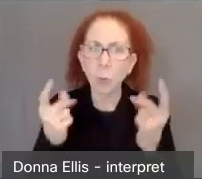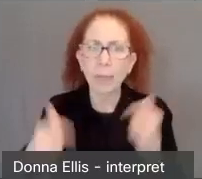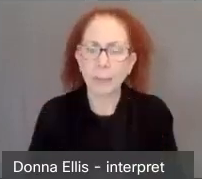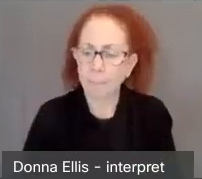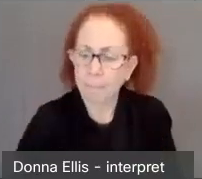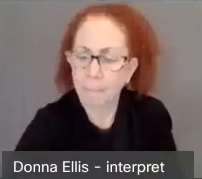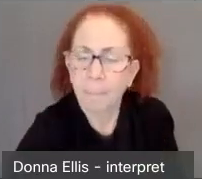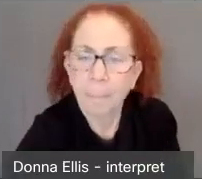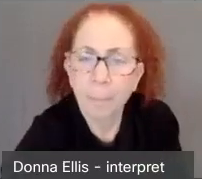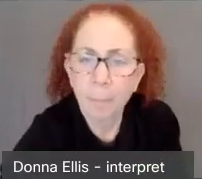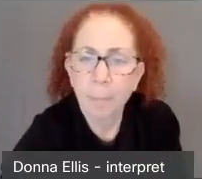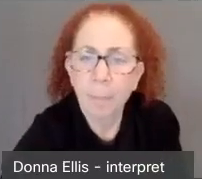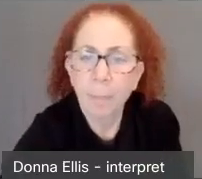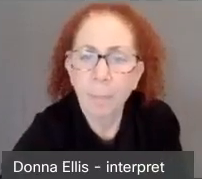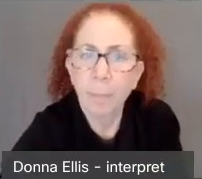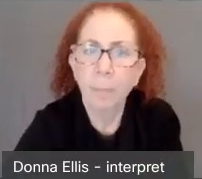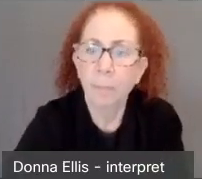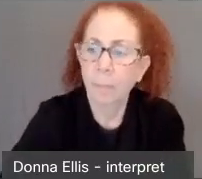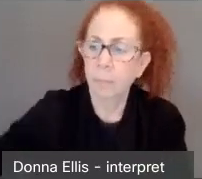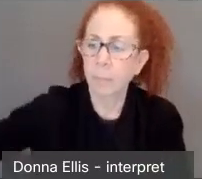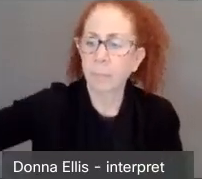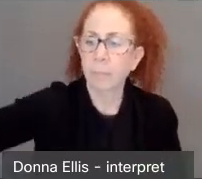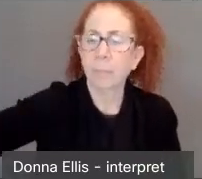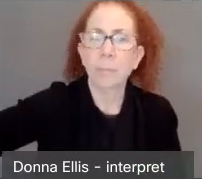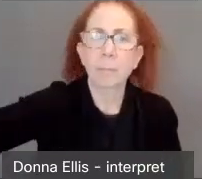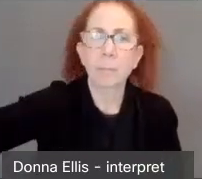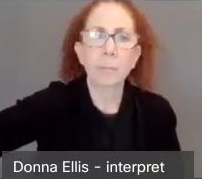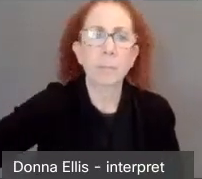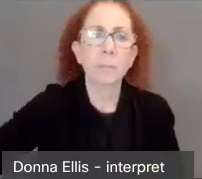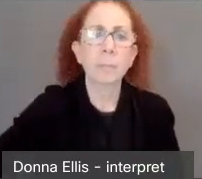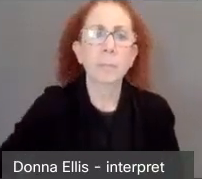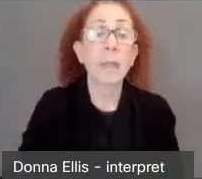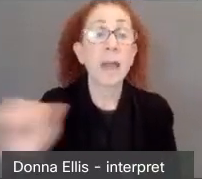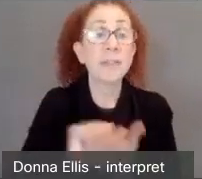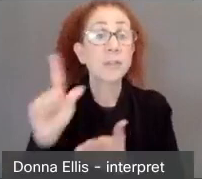[Reporter] Okay, thank you. That's all the questions I have for today. Thanks. [Commissioner Arkoosh] Yep.